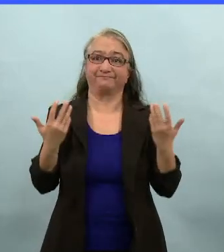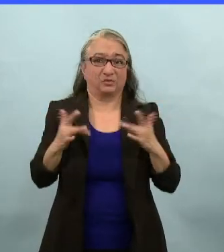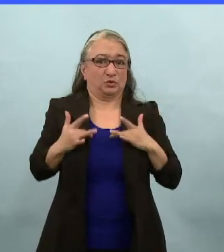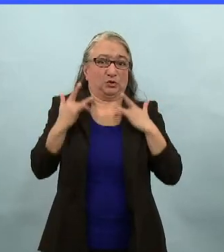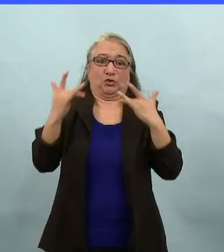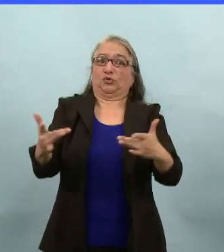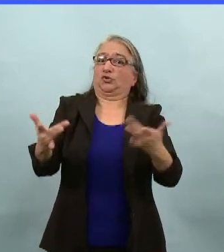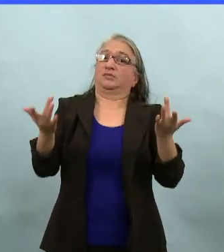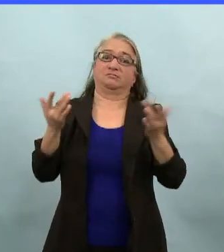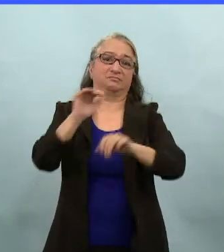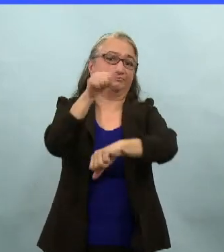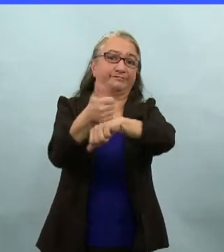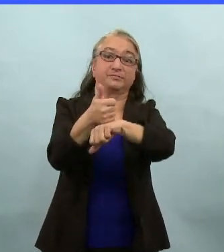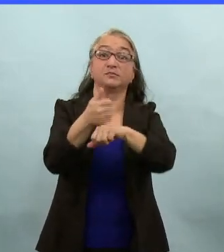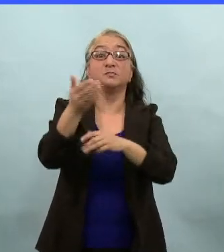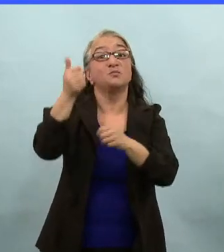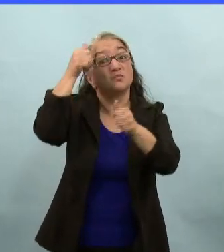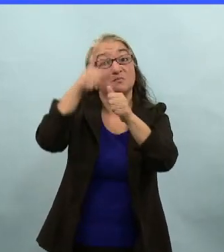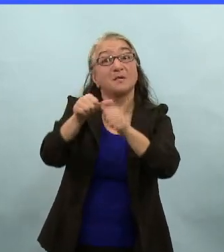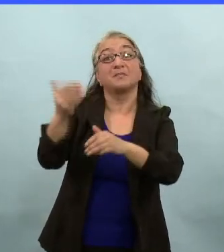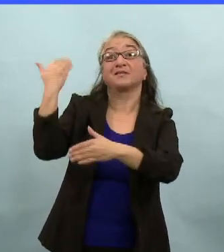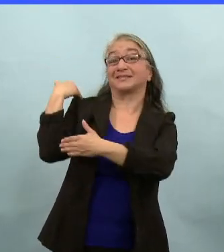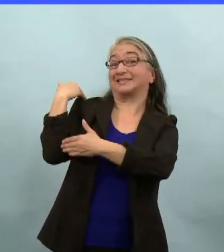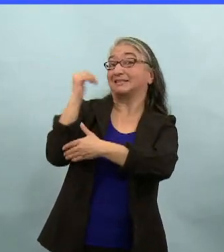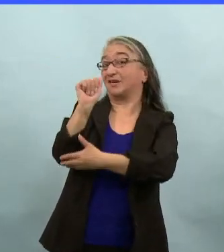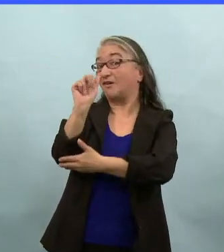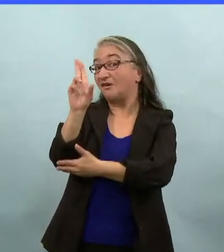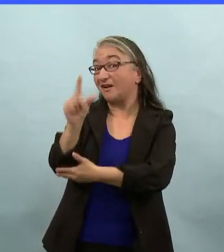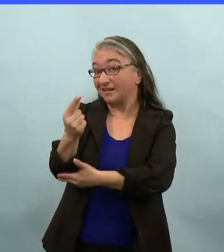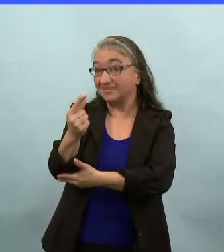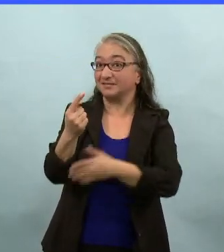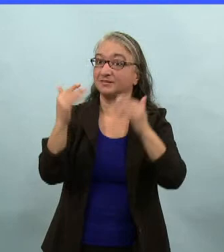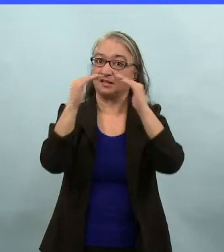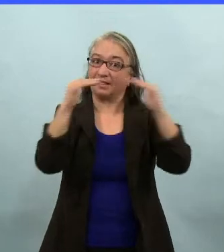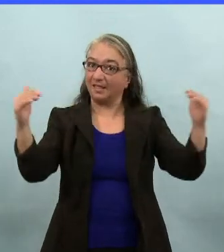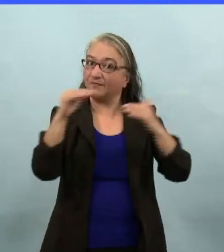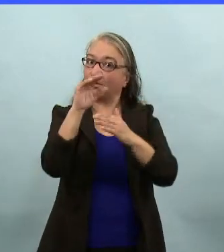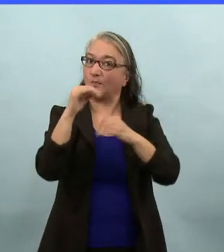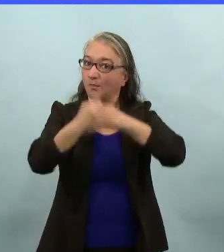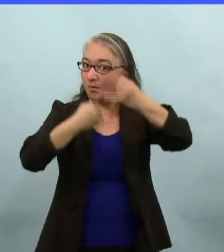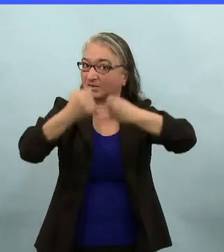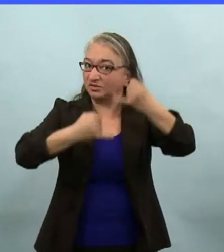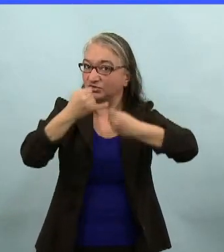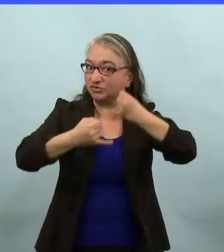last august we were in code orange and in level orange when it comes to the pandemic you know just